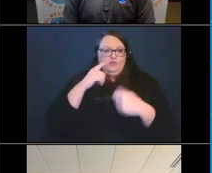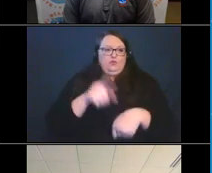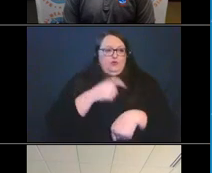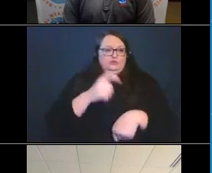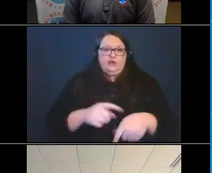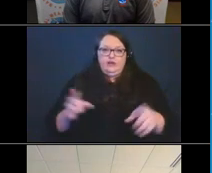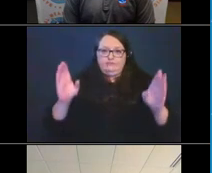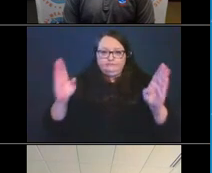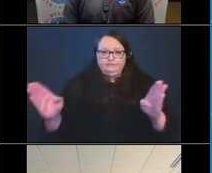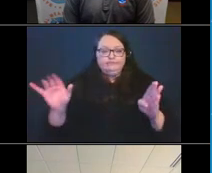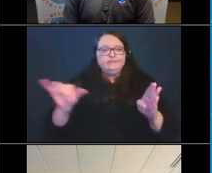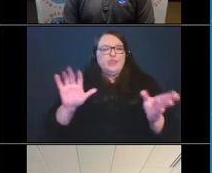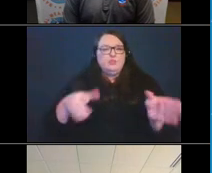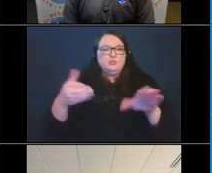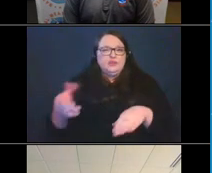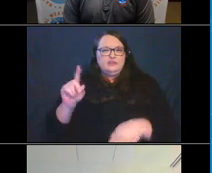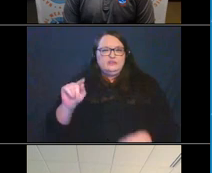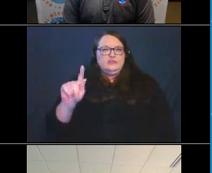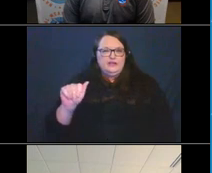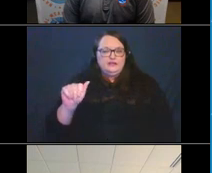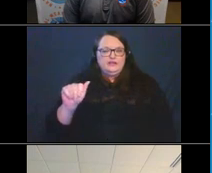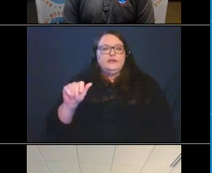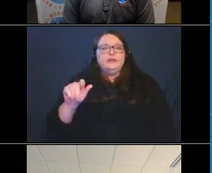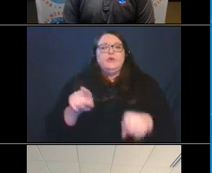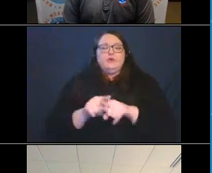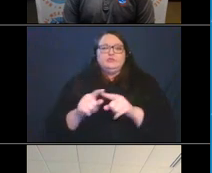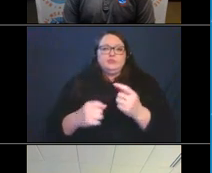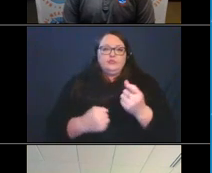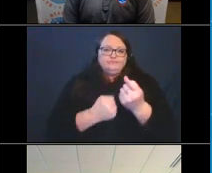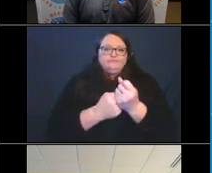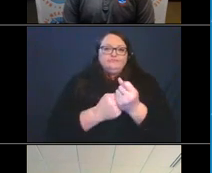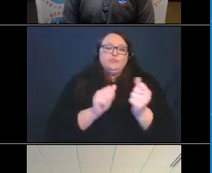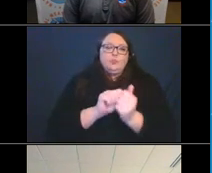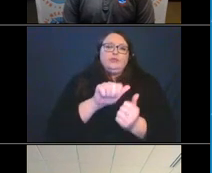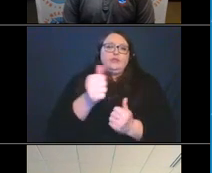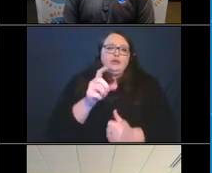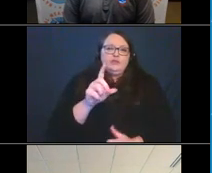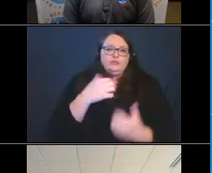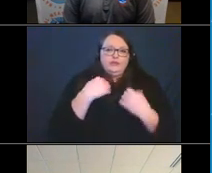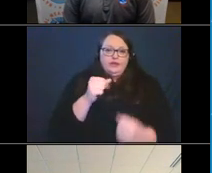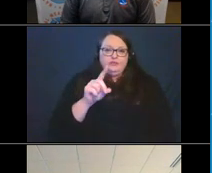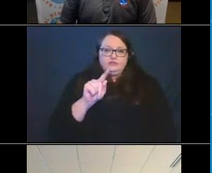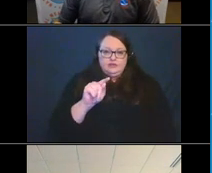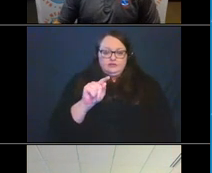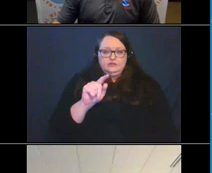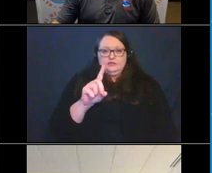to validate this with other health data sources as they become available. Mike anything to add?